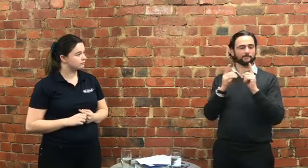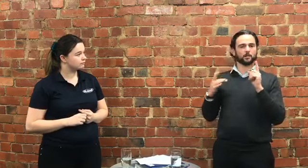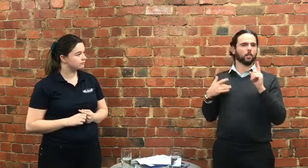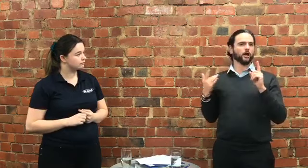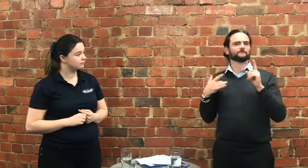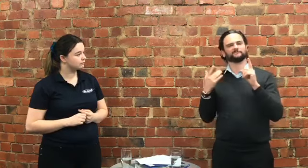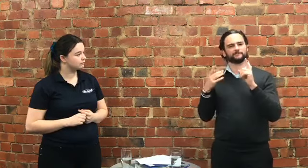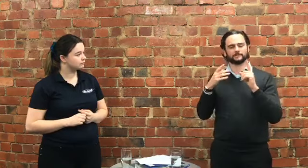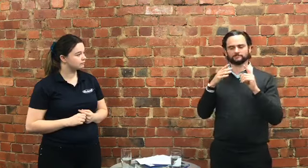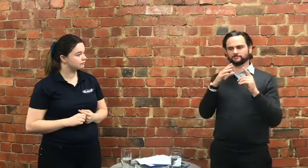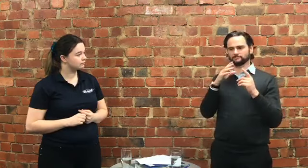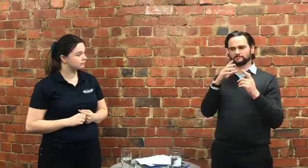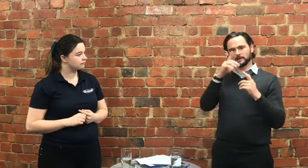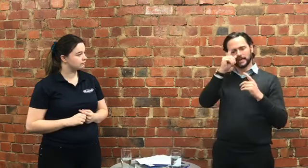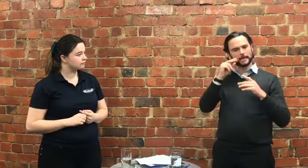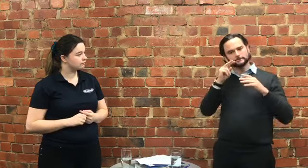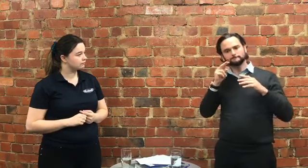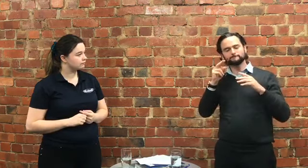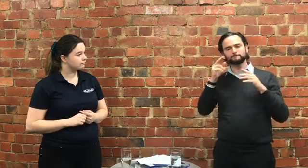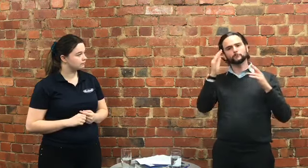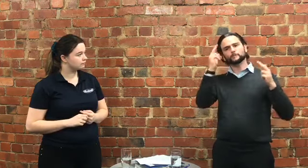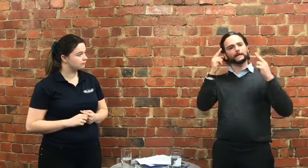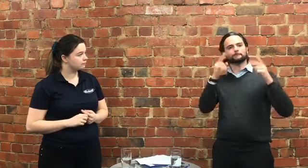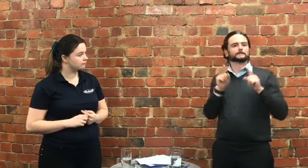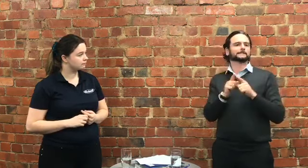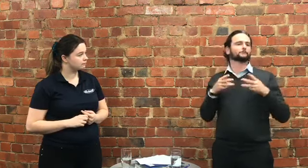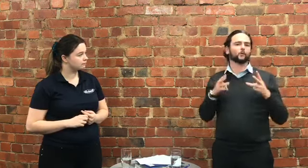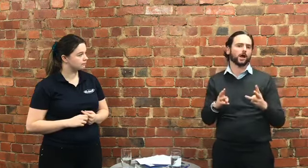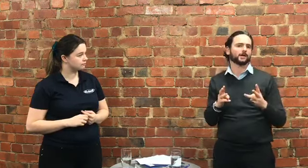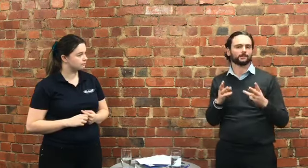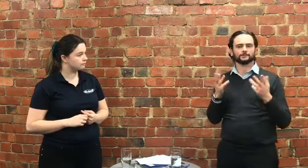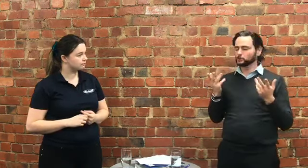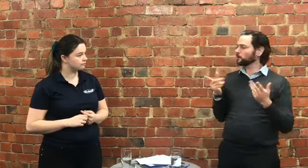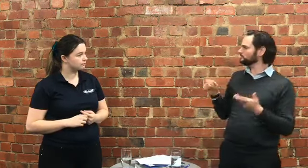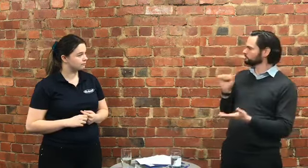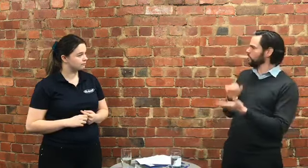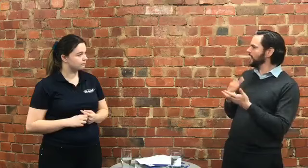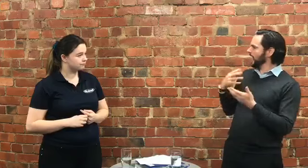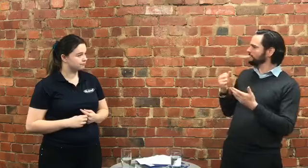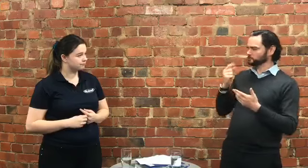We're talking about same opportunities, that people can dream.